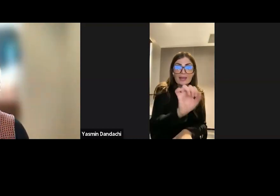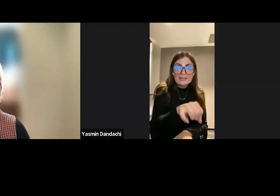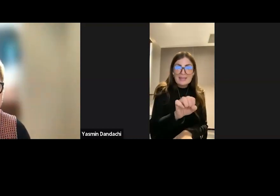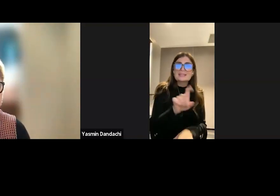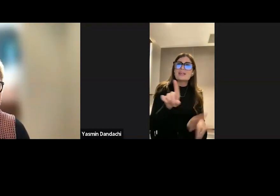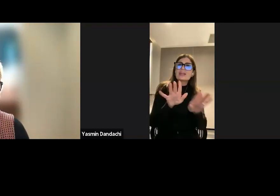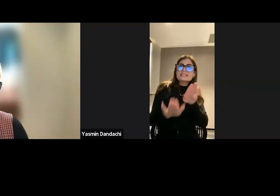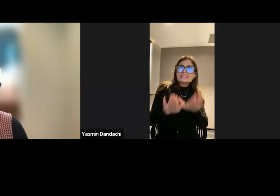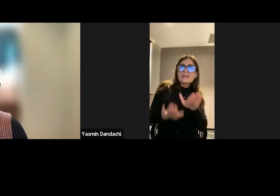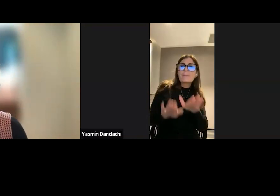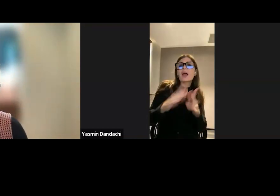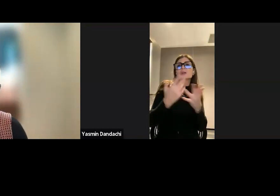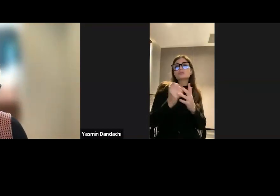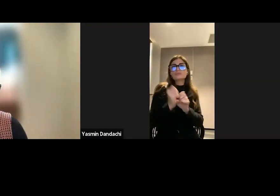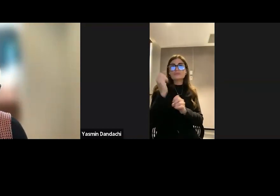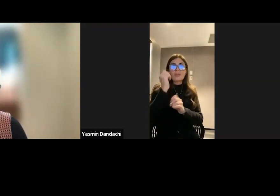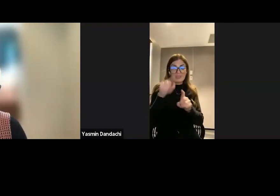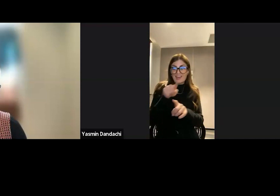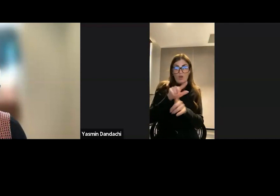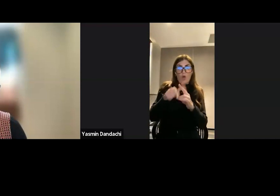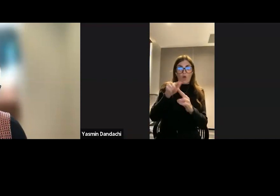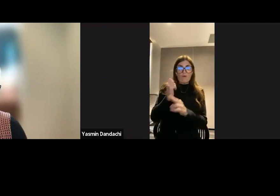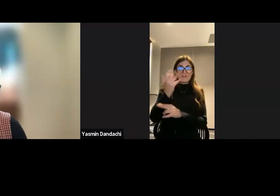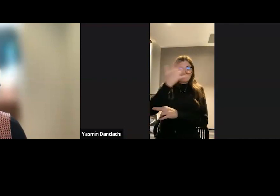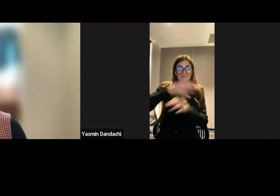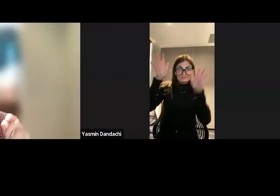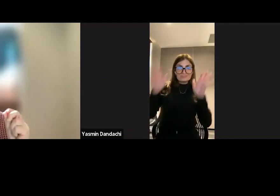in Aboriginal and Torres Strait Islander and culturally and linguistically diverse communities,